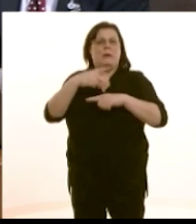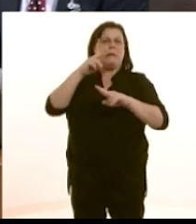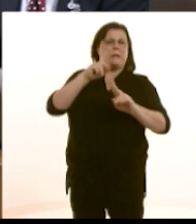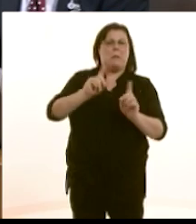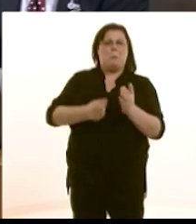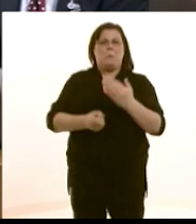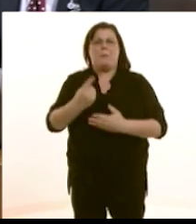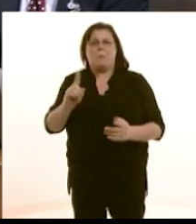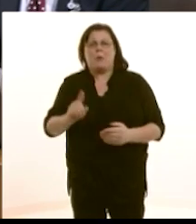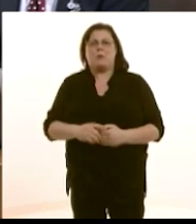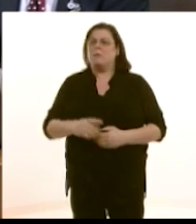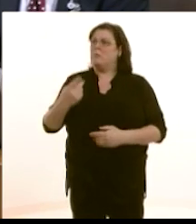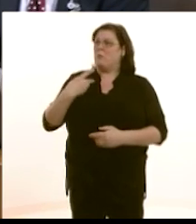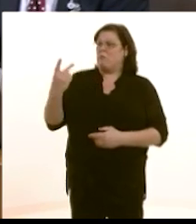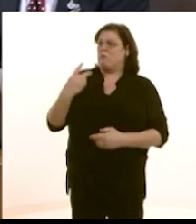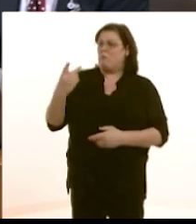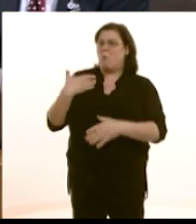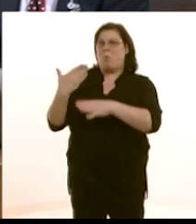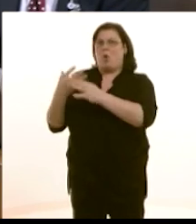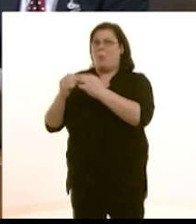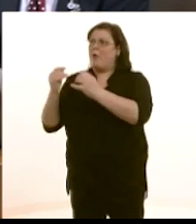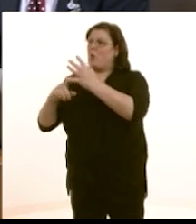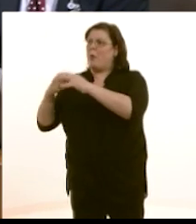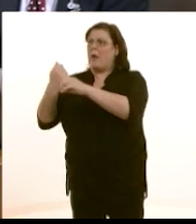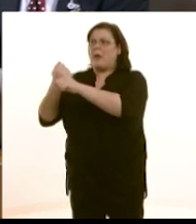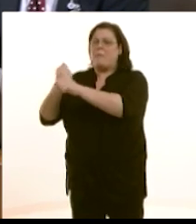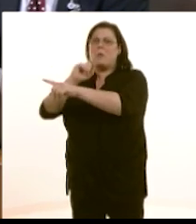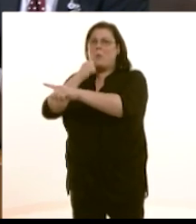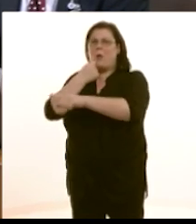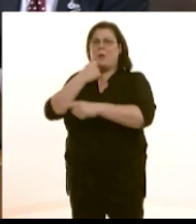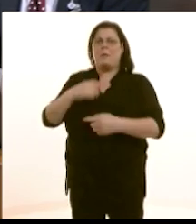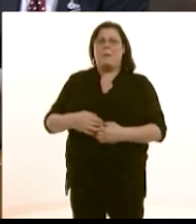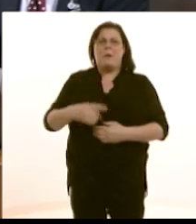UK Government, because I think the last thing that those who see their jobs at risk want